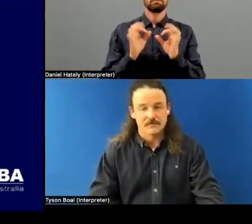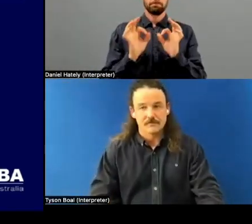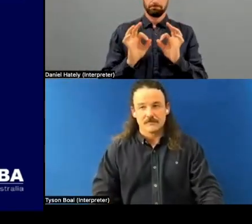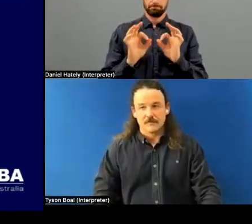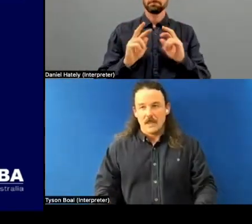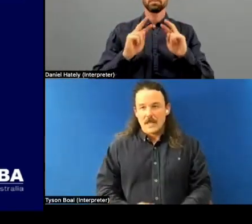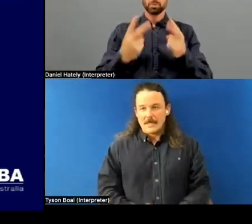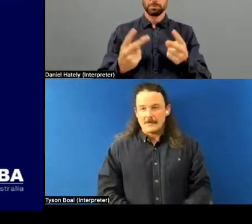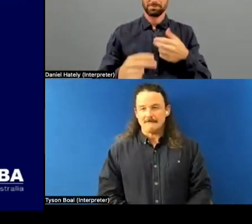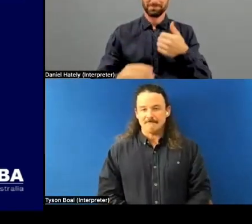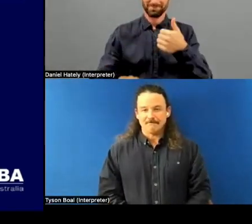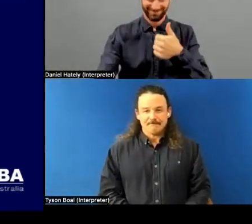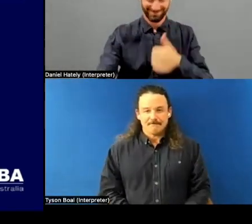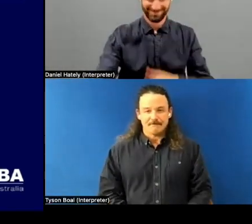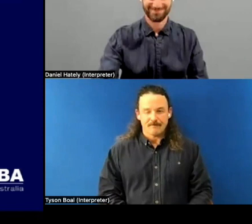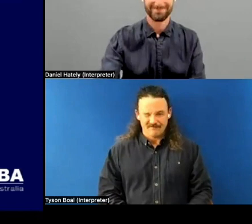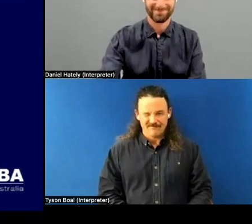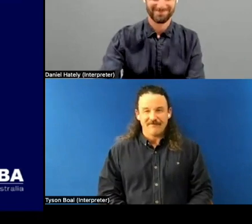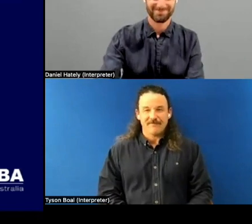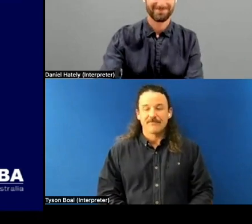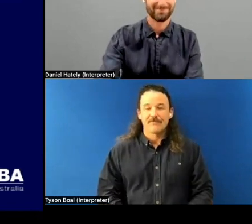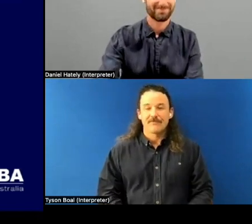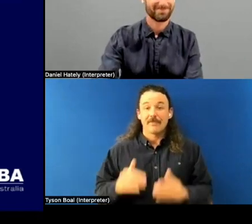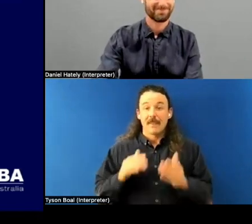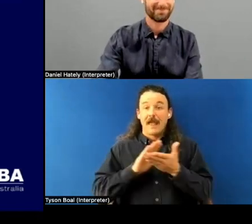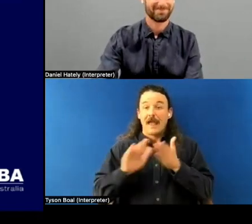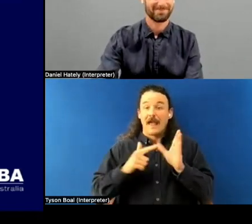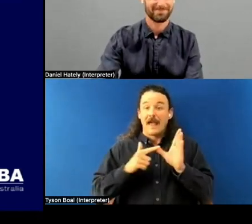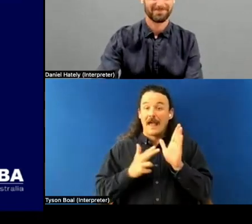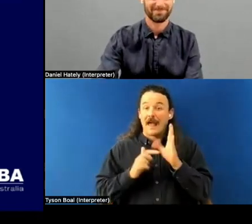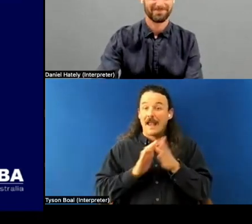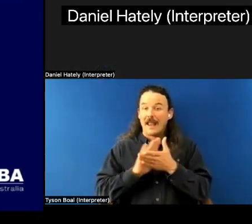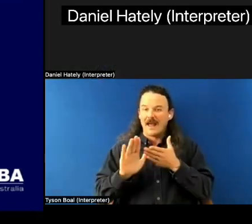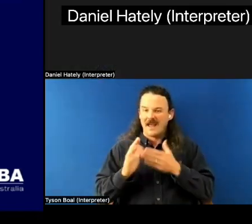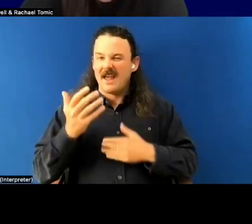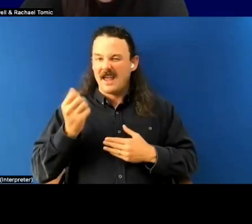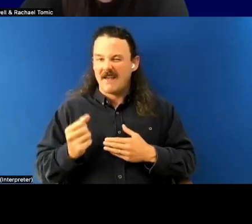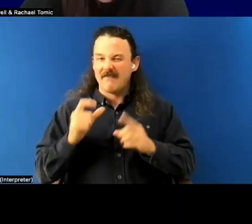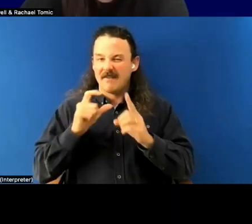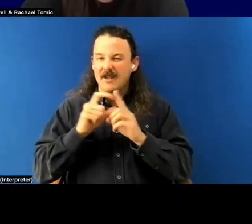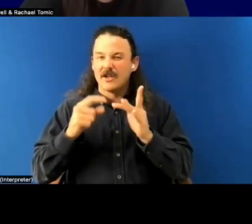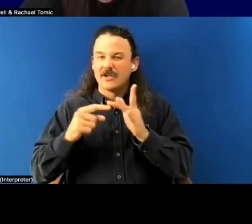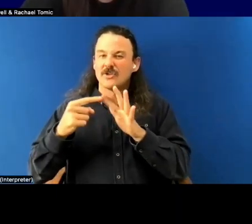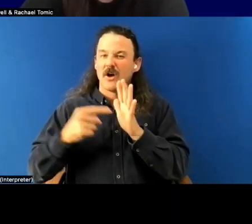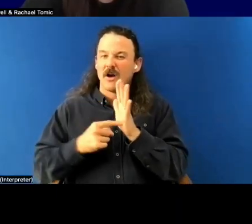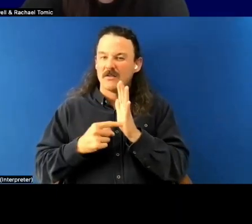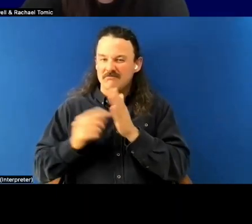to review her overall nutrition, to make sure she was hitting all of her nutritional targets